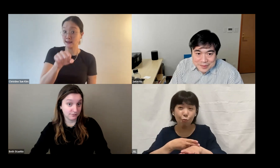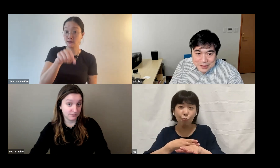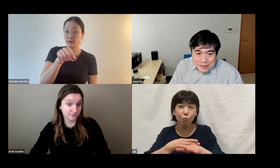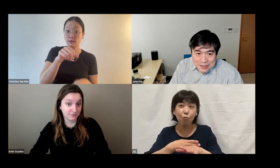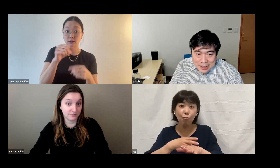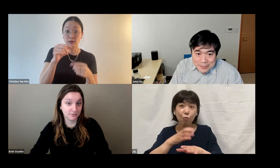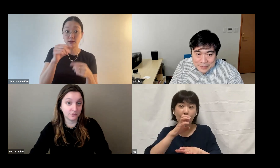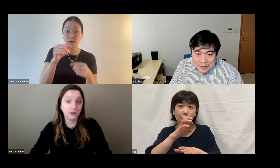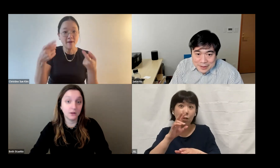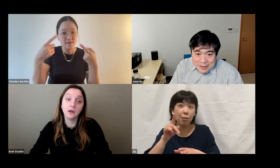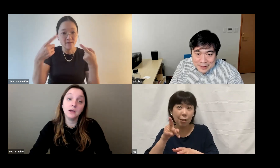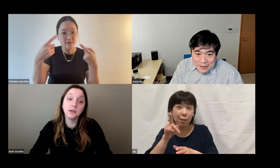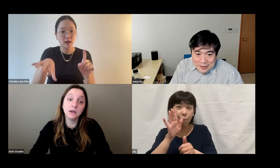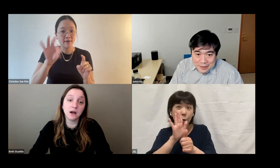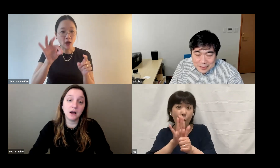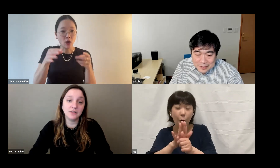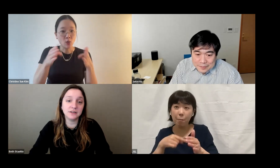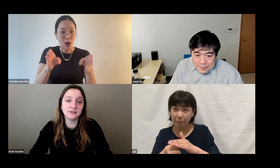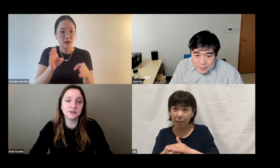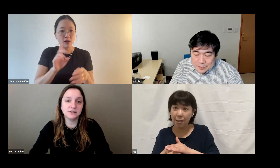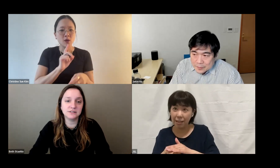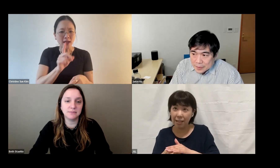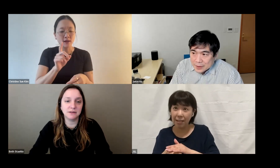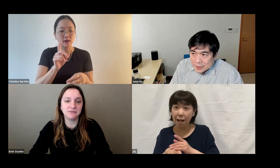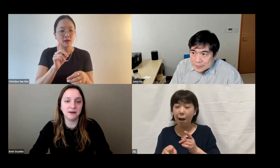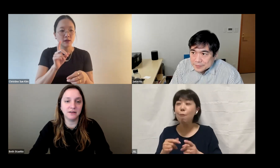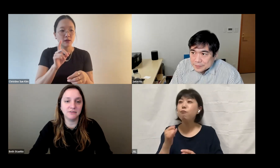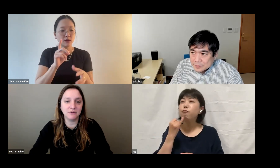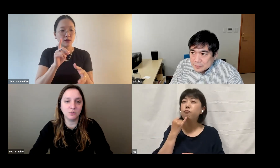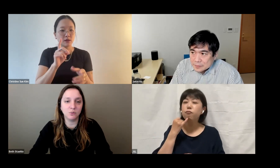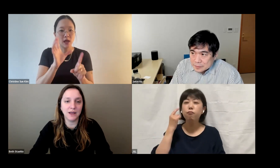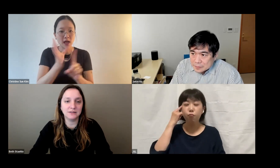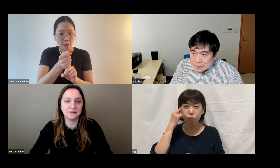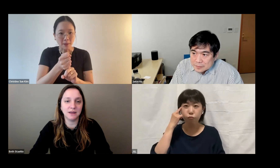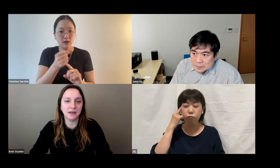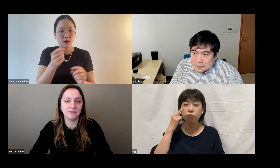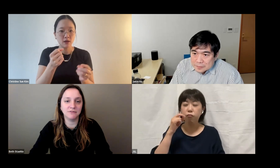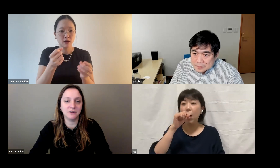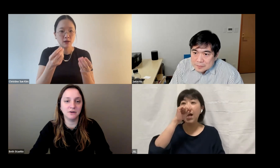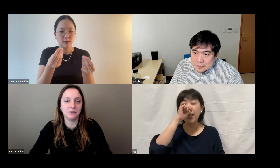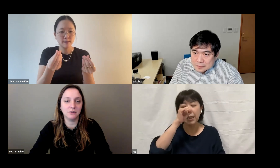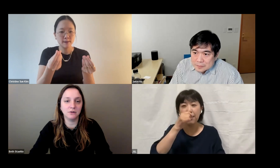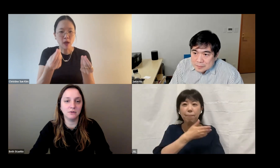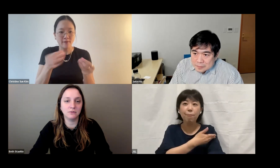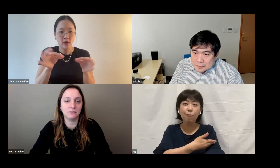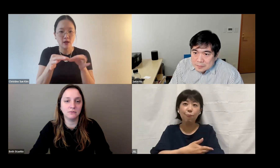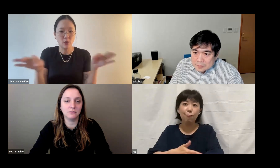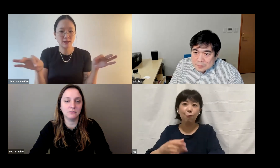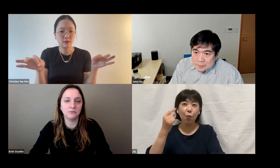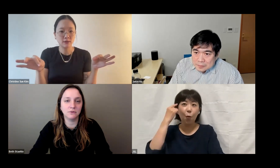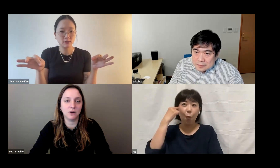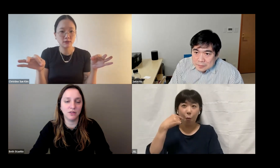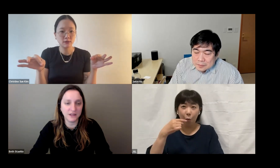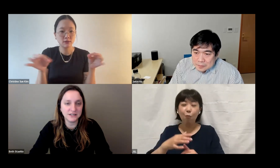It's a good step. Yeah I think it's a good step. They finally found a way to make it feel authentic.